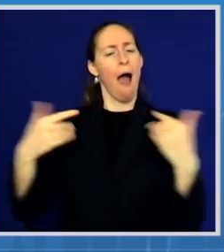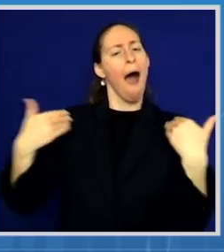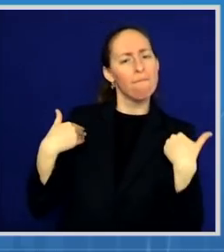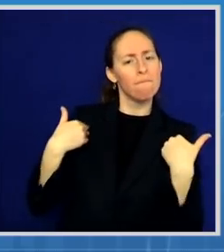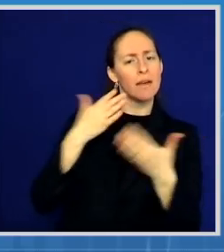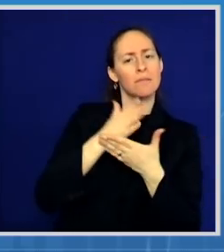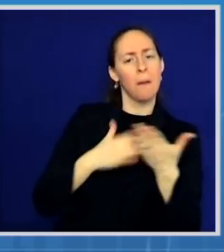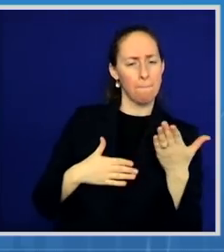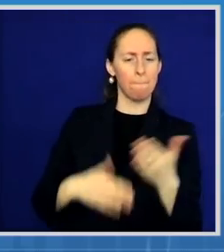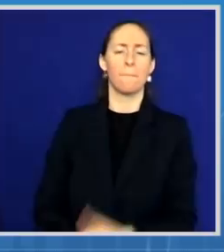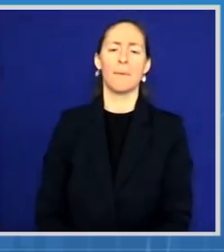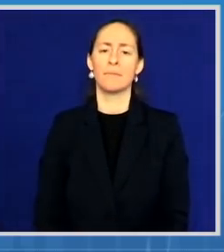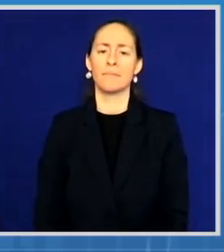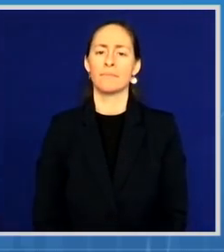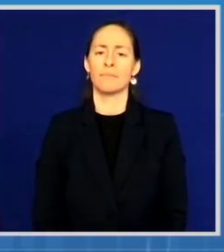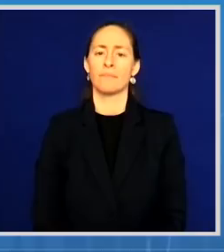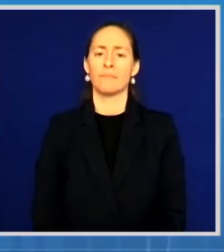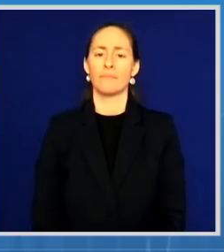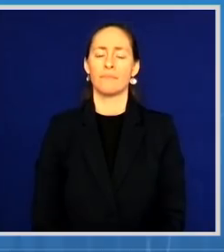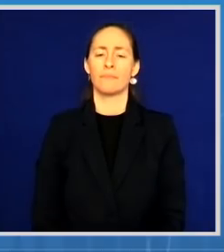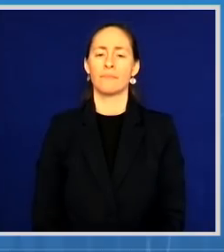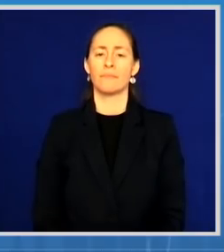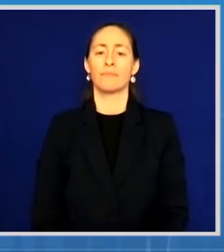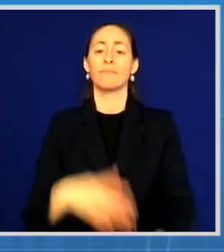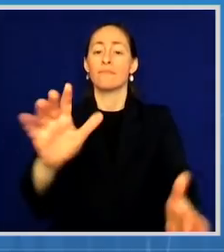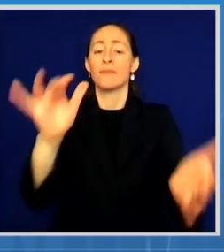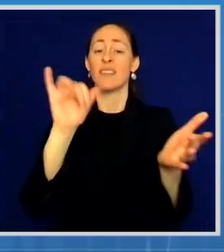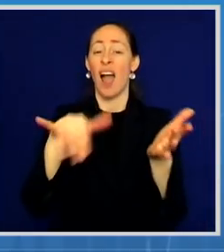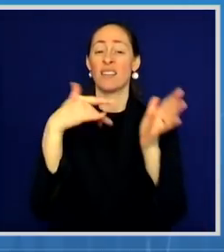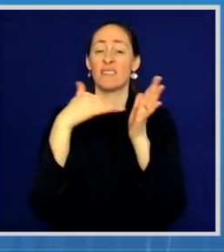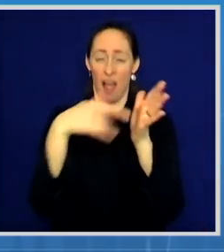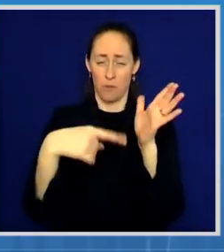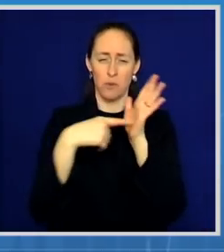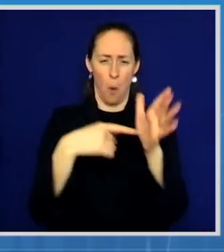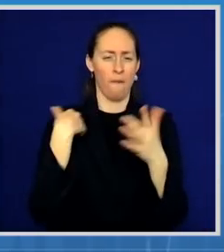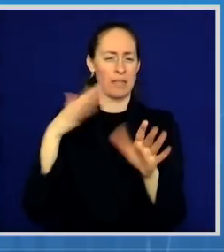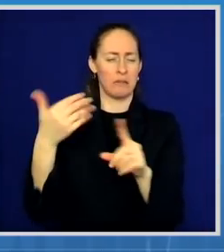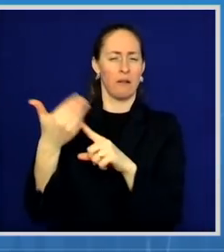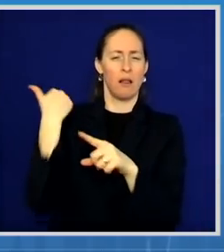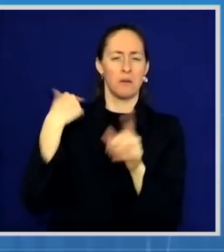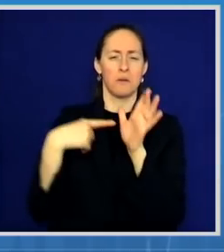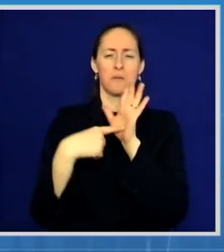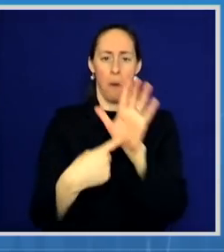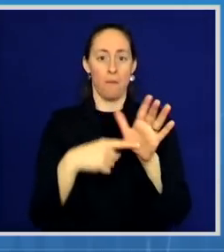I showed you at a previous briefing from employees at the University of Texas Southwestern.